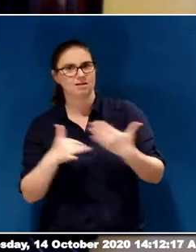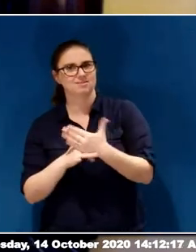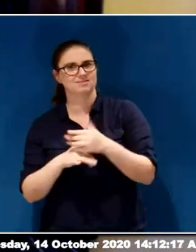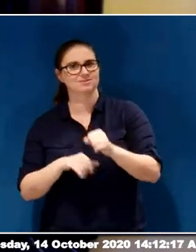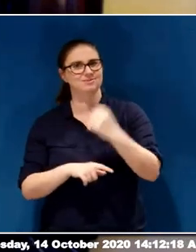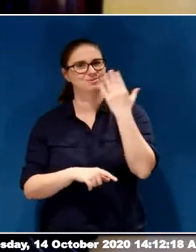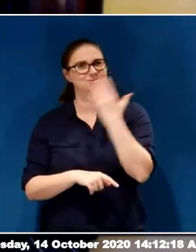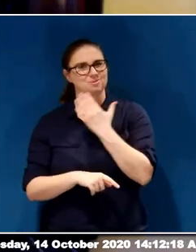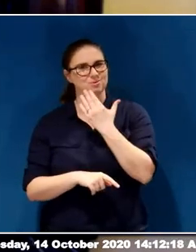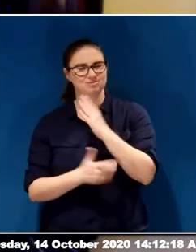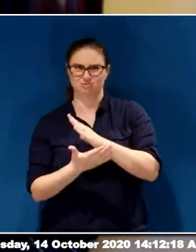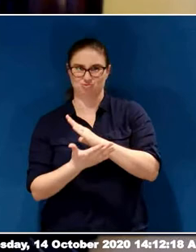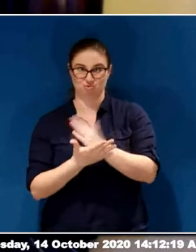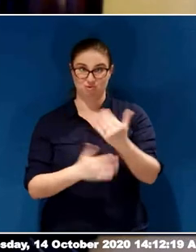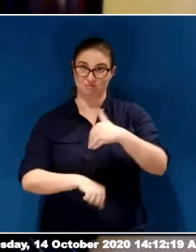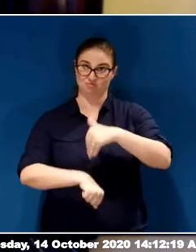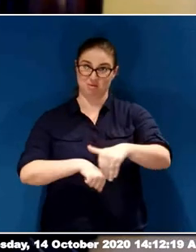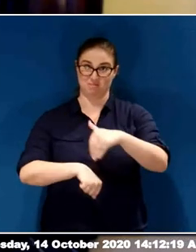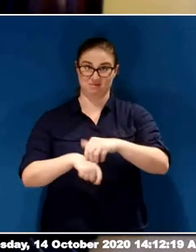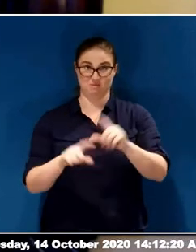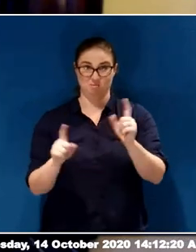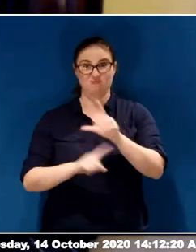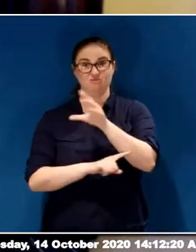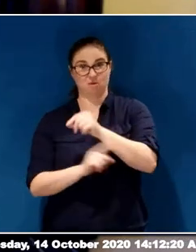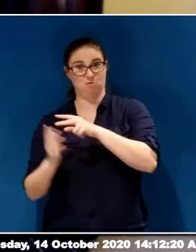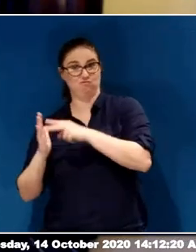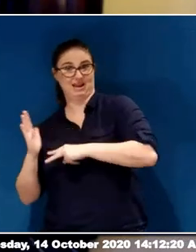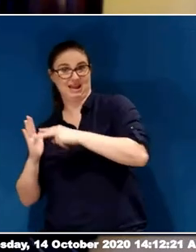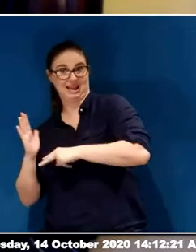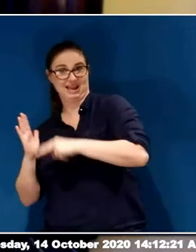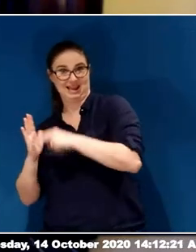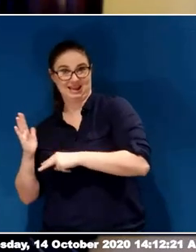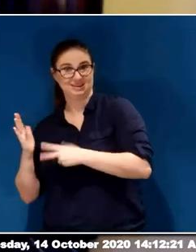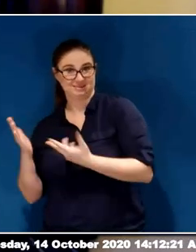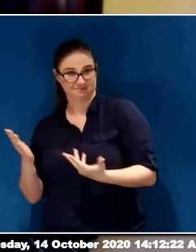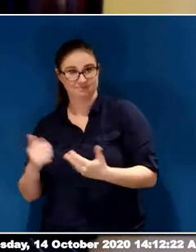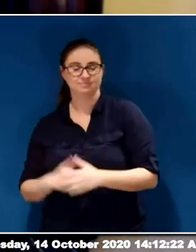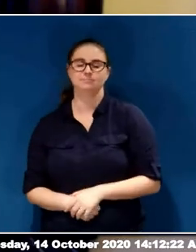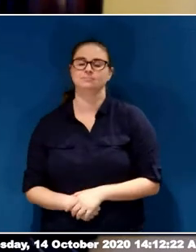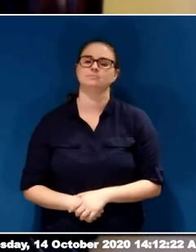The work of Pam Snow also shows that students with language difficulties, who